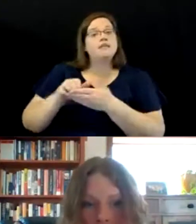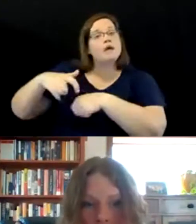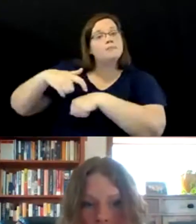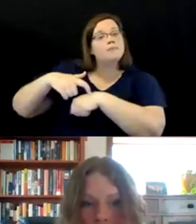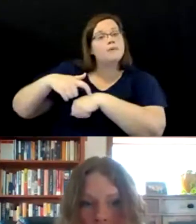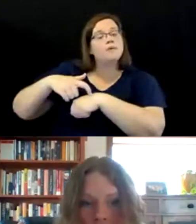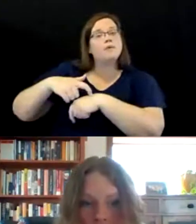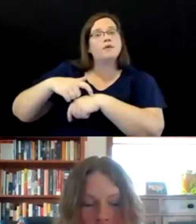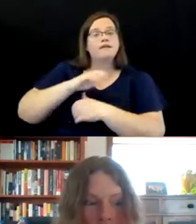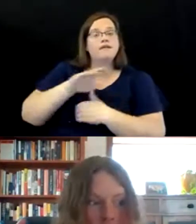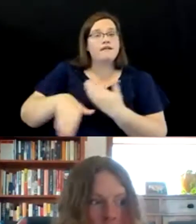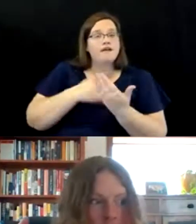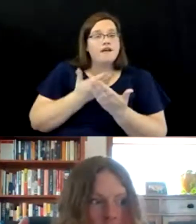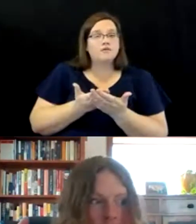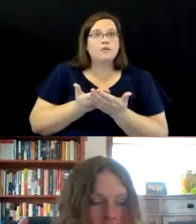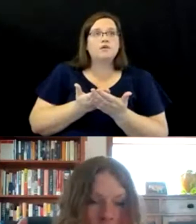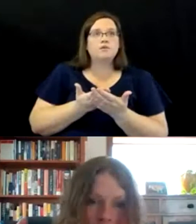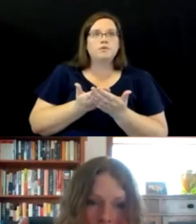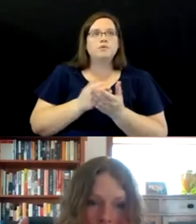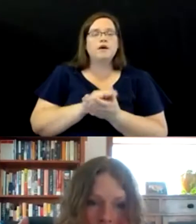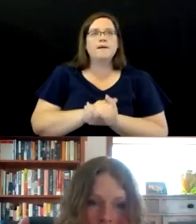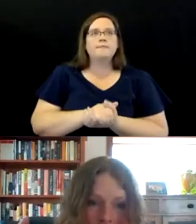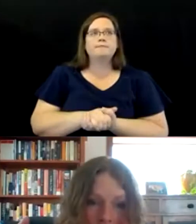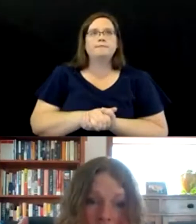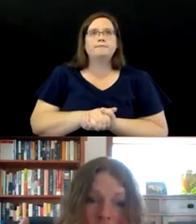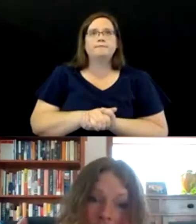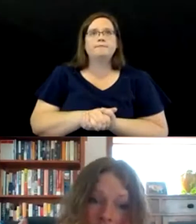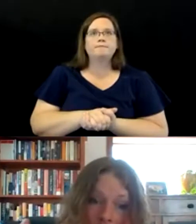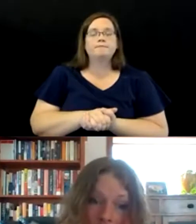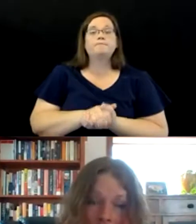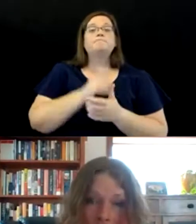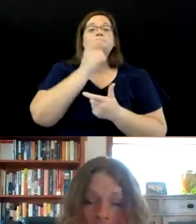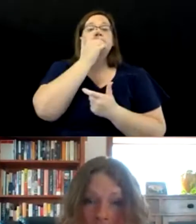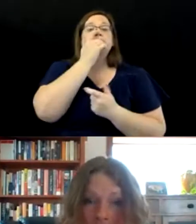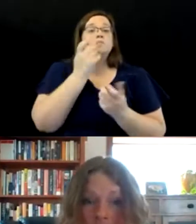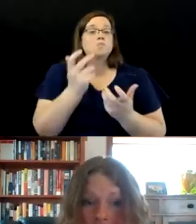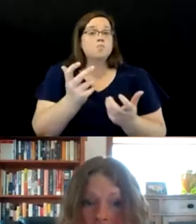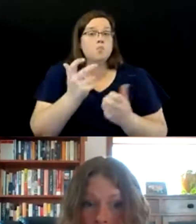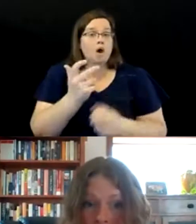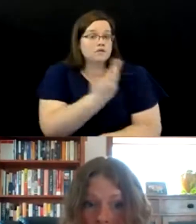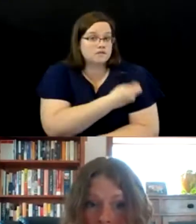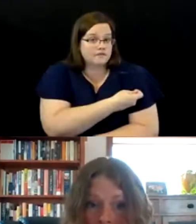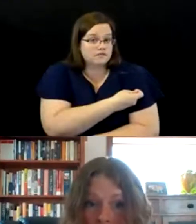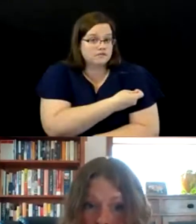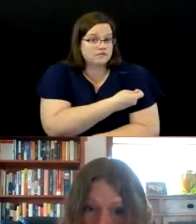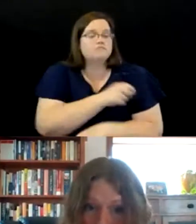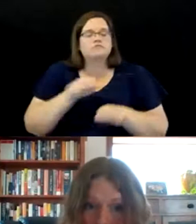who is interested in getting a vaccine will have been able to have gotten one